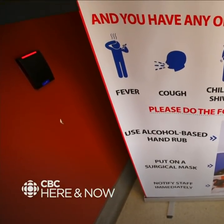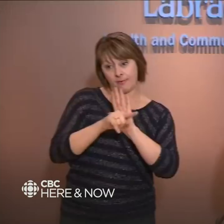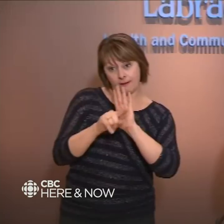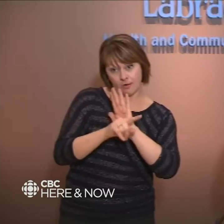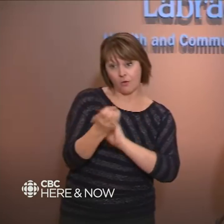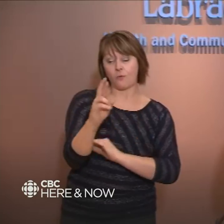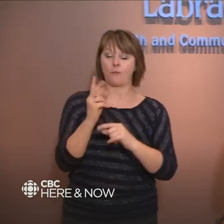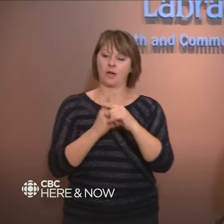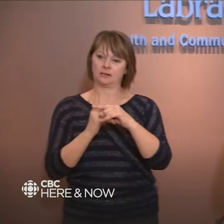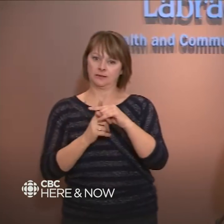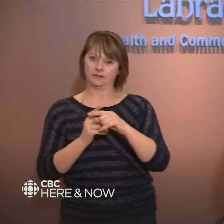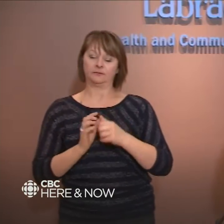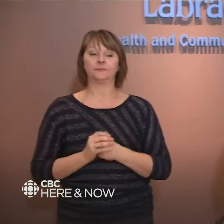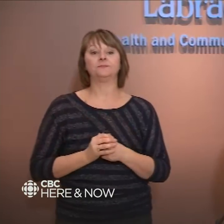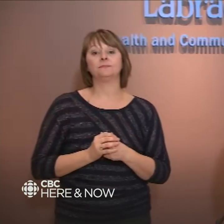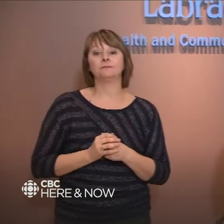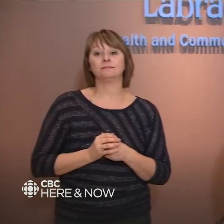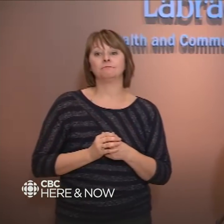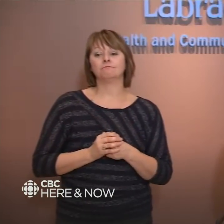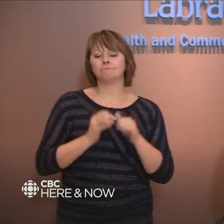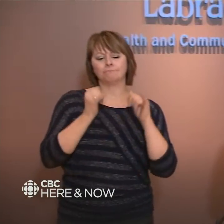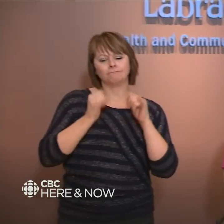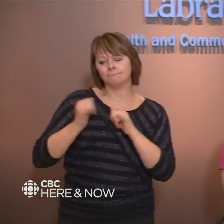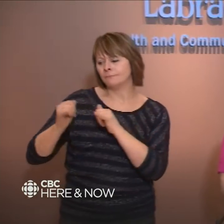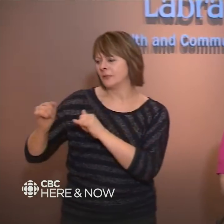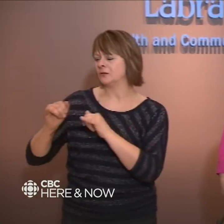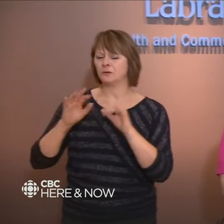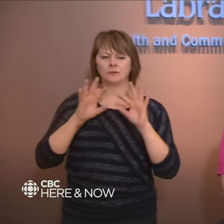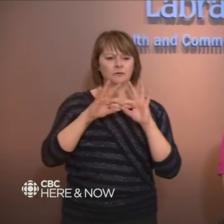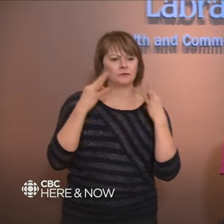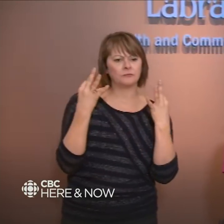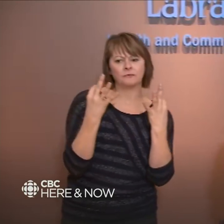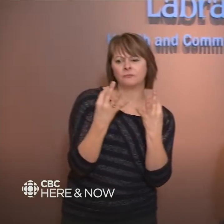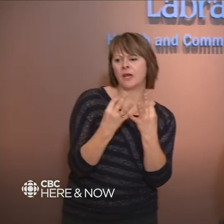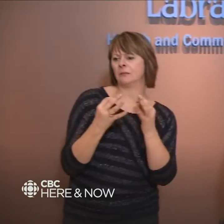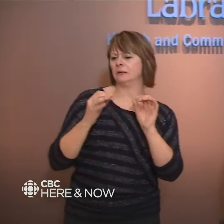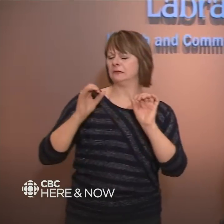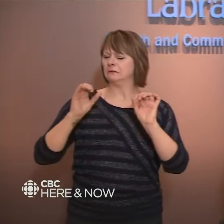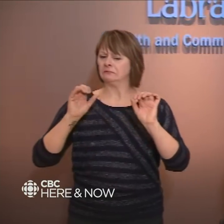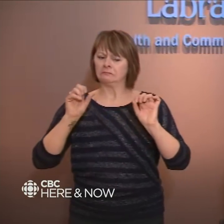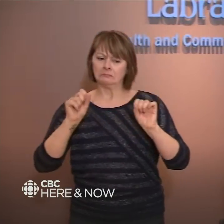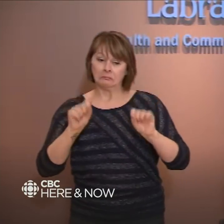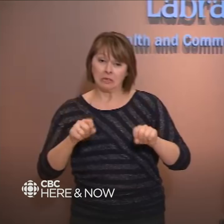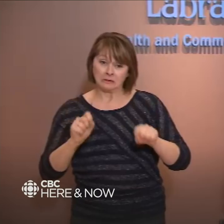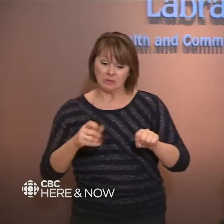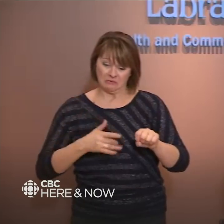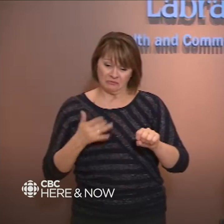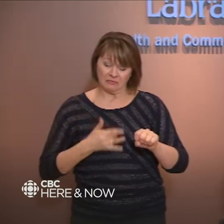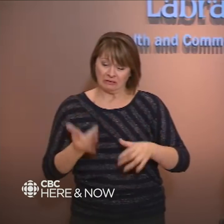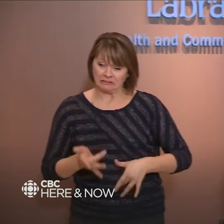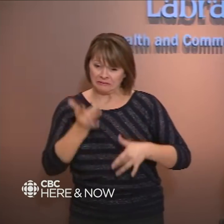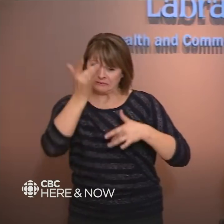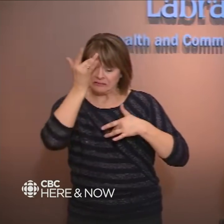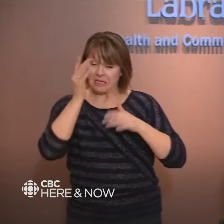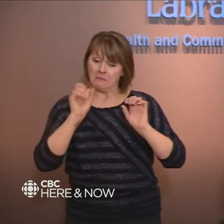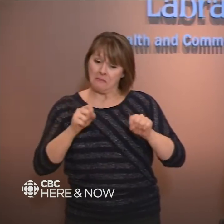HERE PEOPLE ARE BEING TESTED TOLD TO STAY INDOORS. INDIVIDUALS AND FAMILIES AND